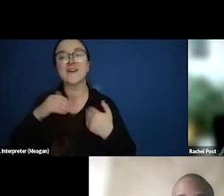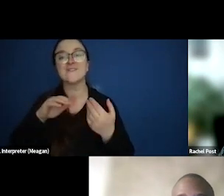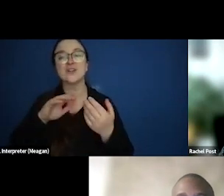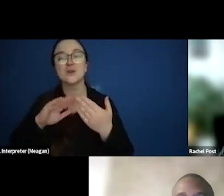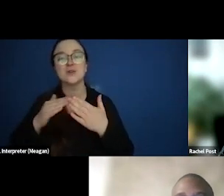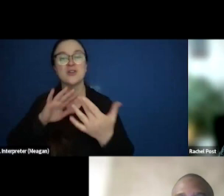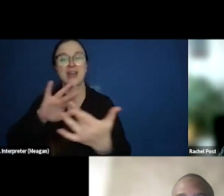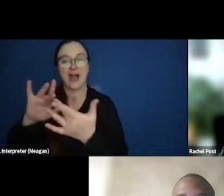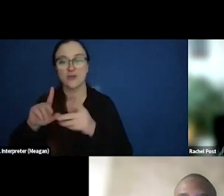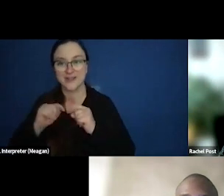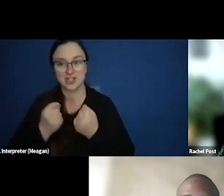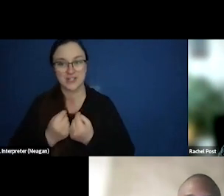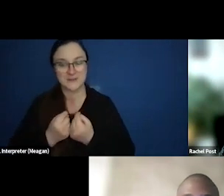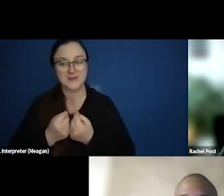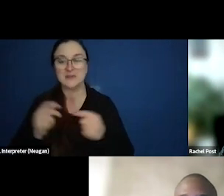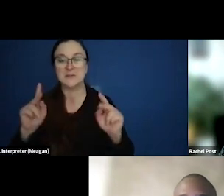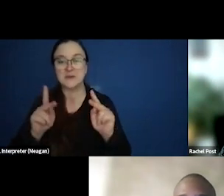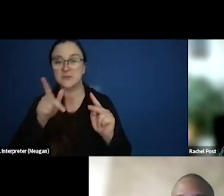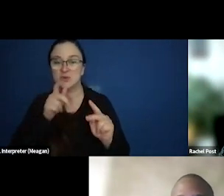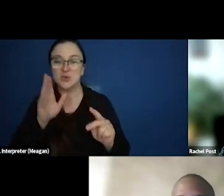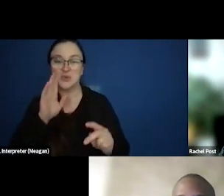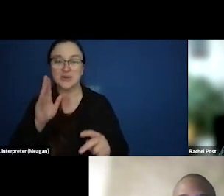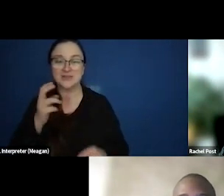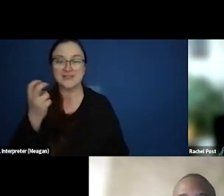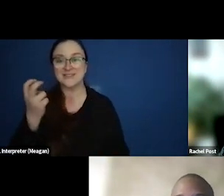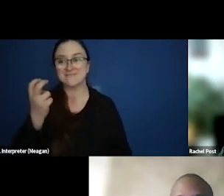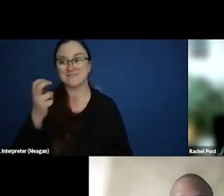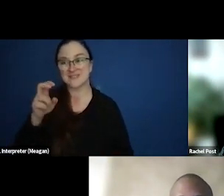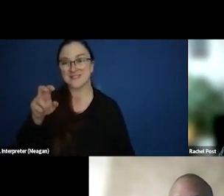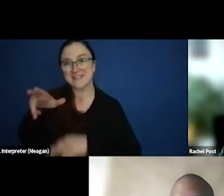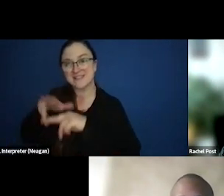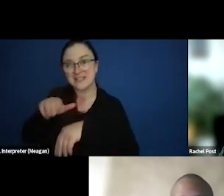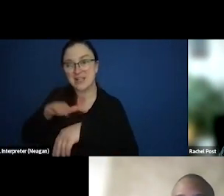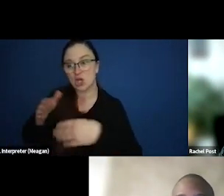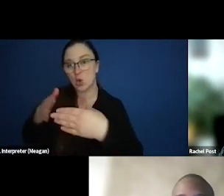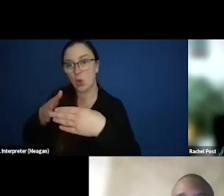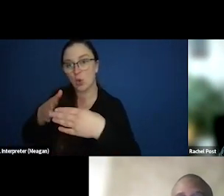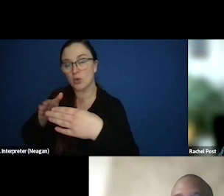and people that kind of sit out on a corner and give out healthcare information, what have you.